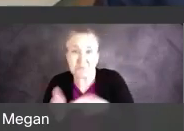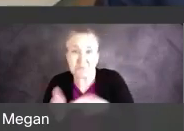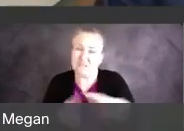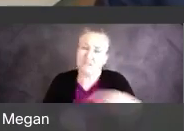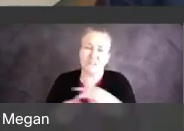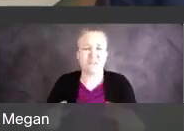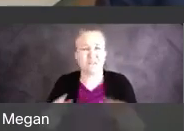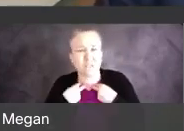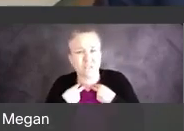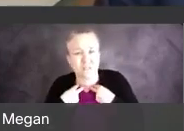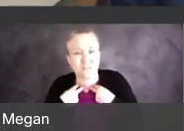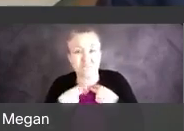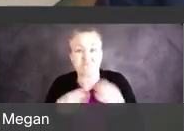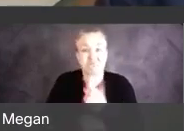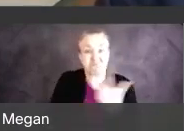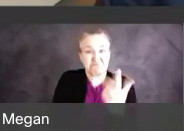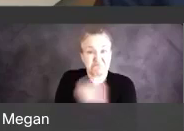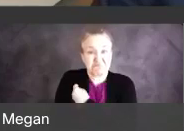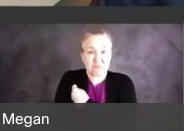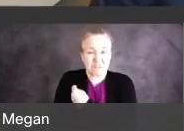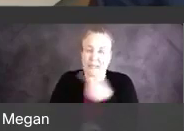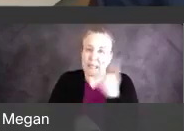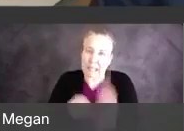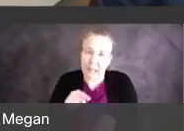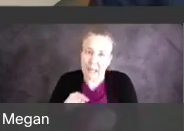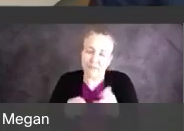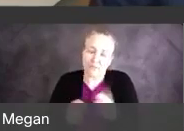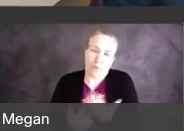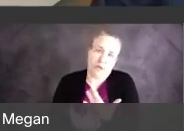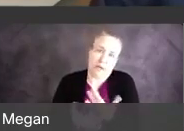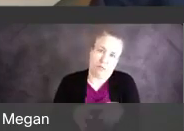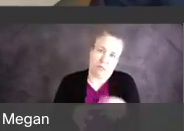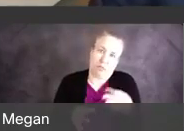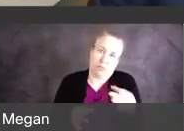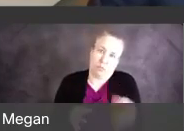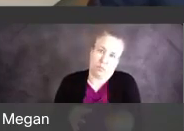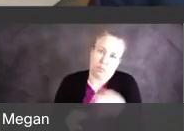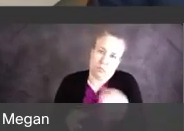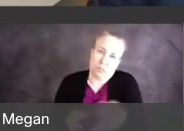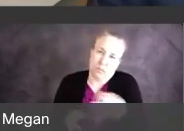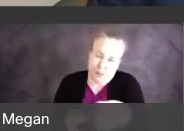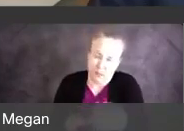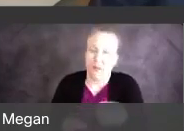able to be vaccinated for a long time. So I think they're focusing on the wrong thing.